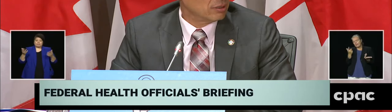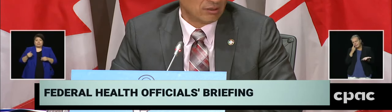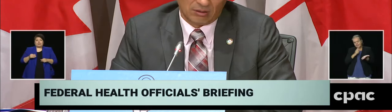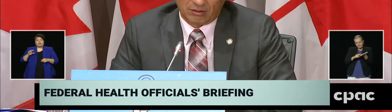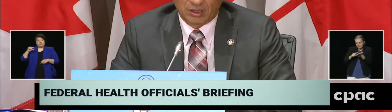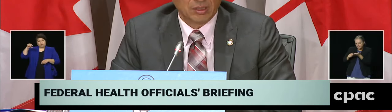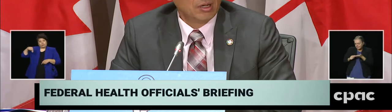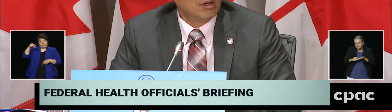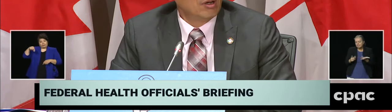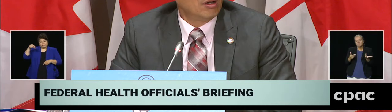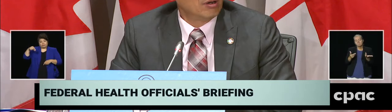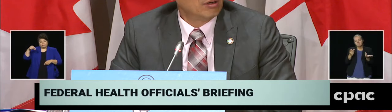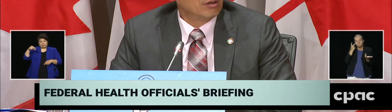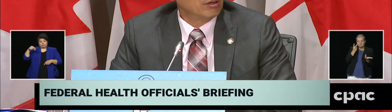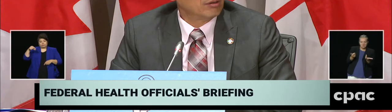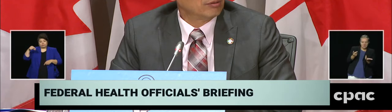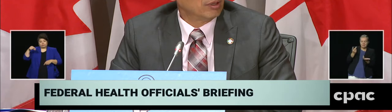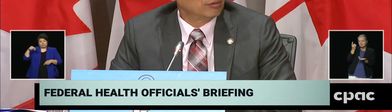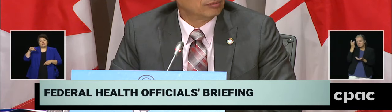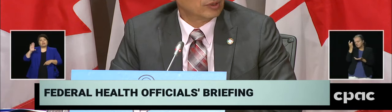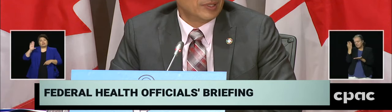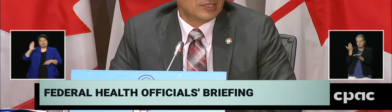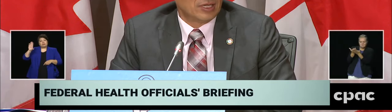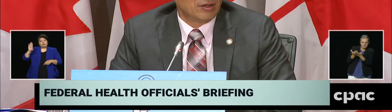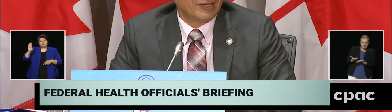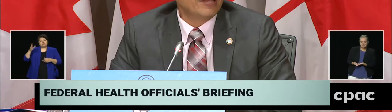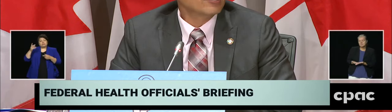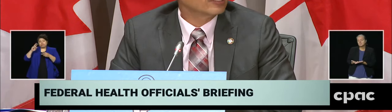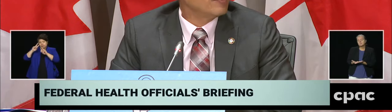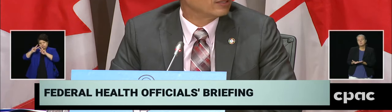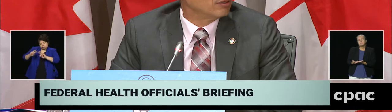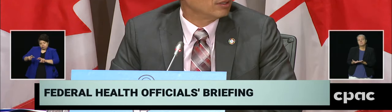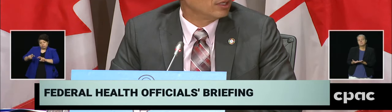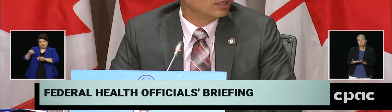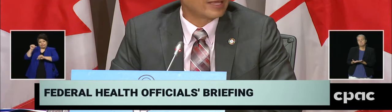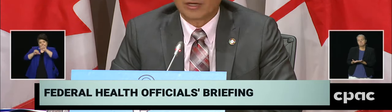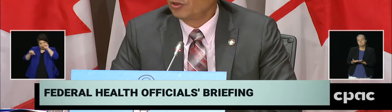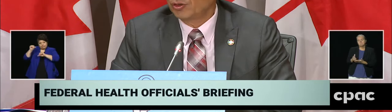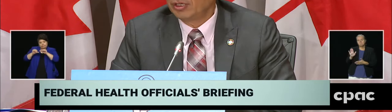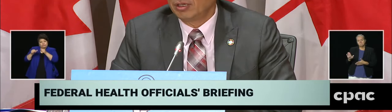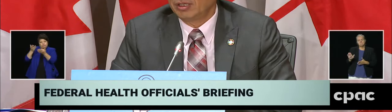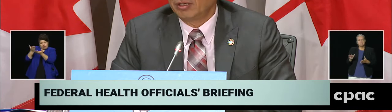OUTBREAK.